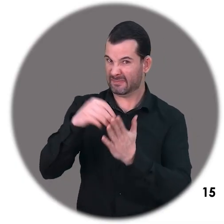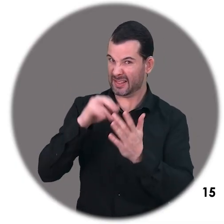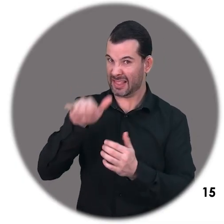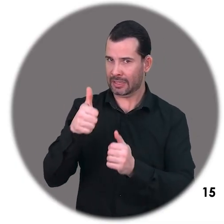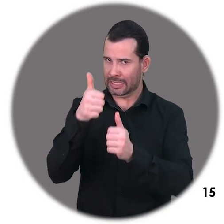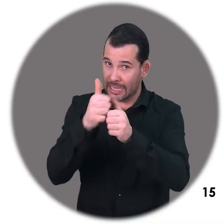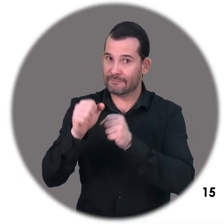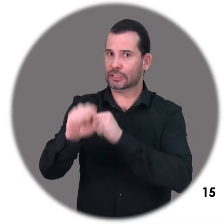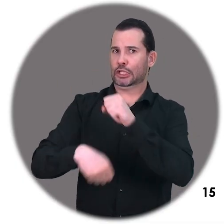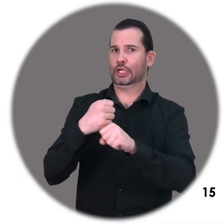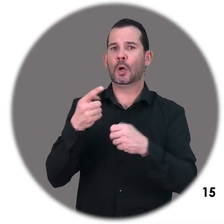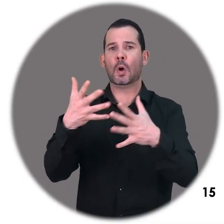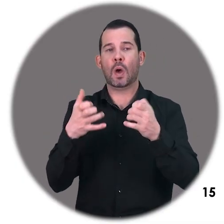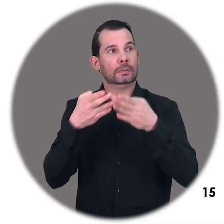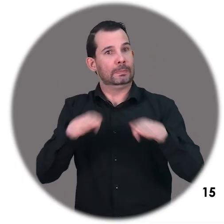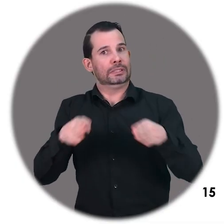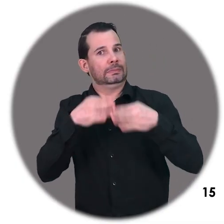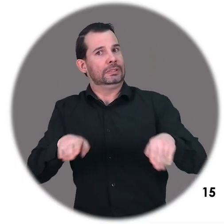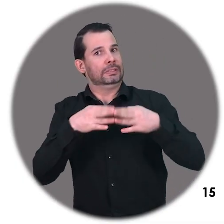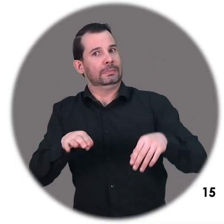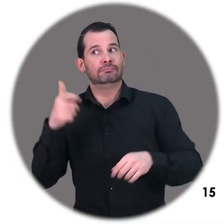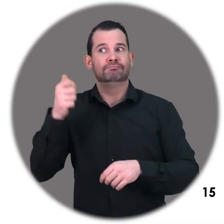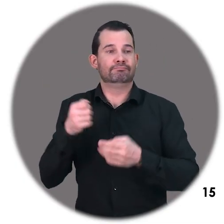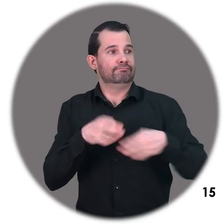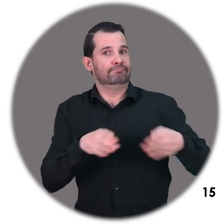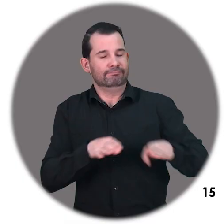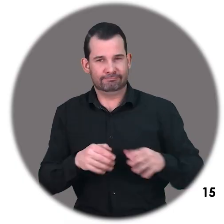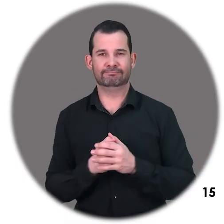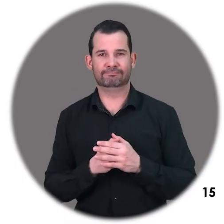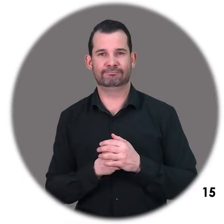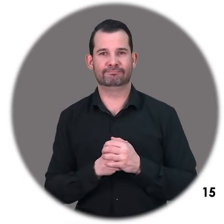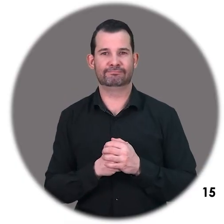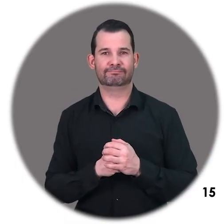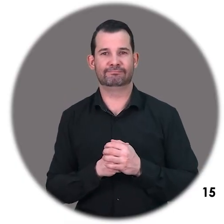You must fill this out for every year you want to split pension income.